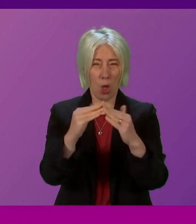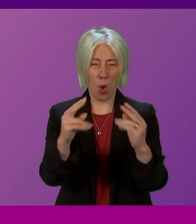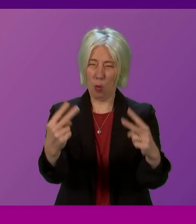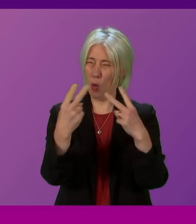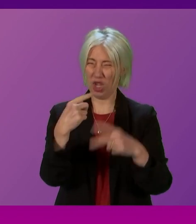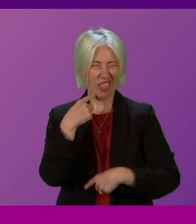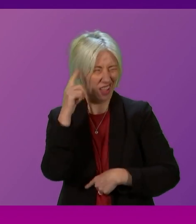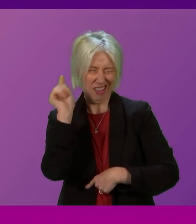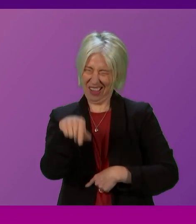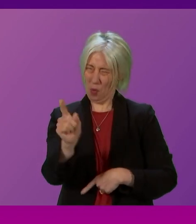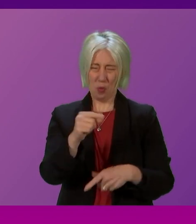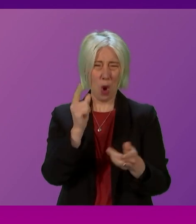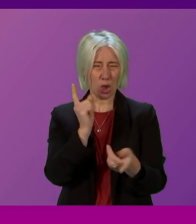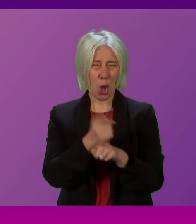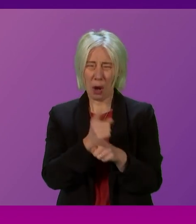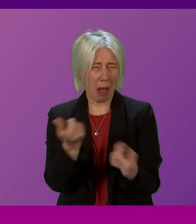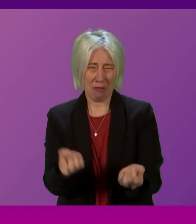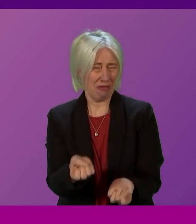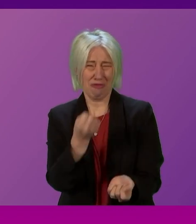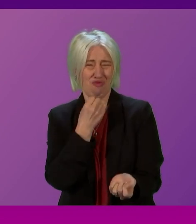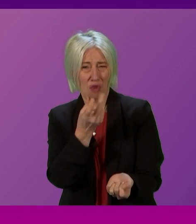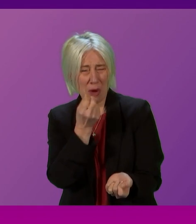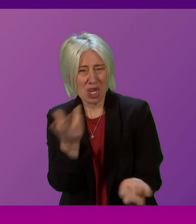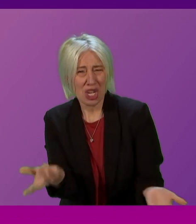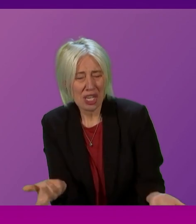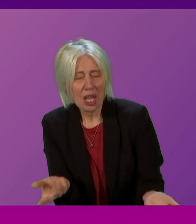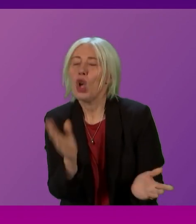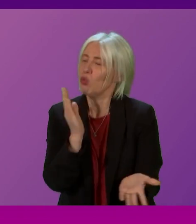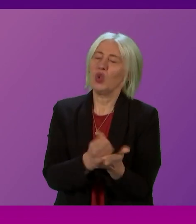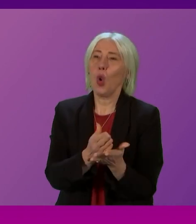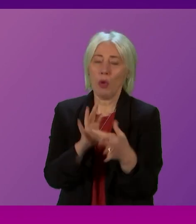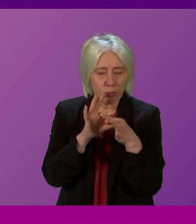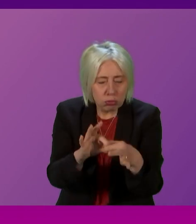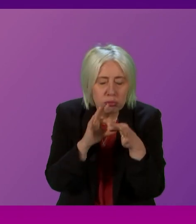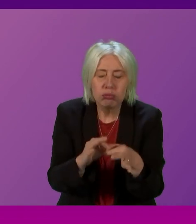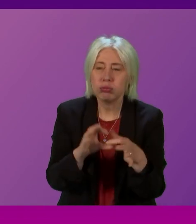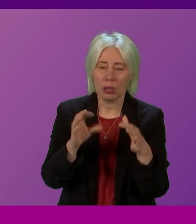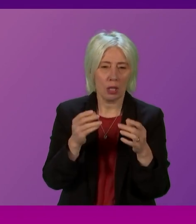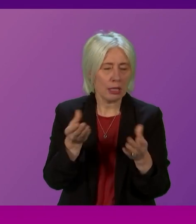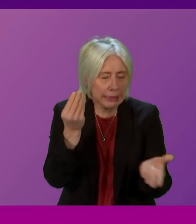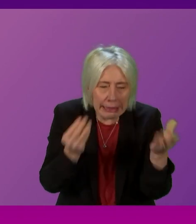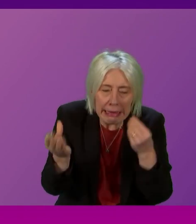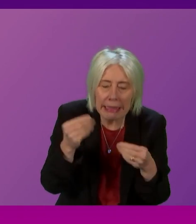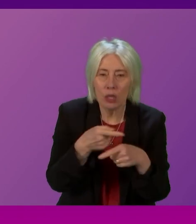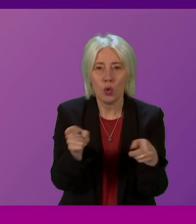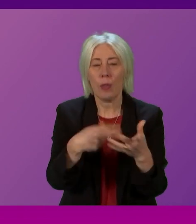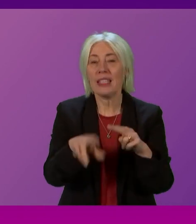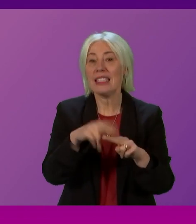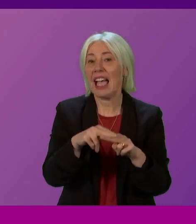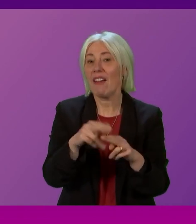on earth he is talking about. We will continue to work with and listen to those on the front line of our national health